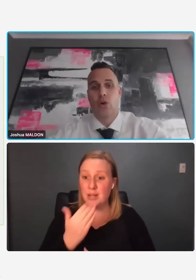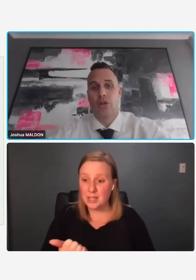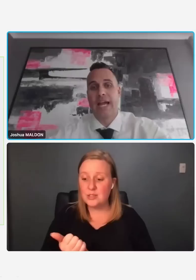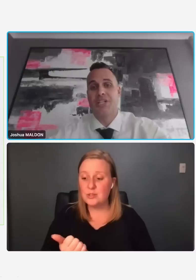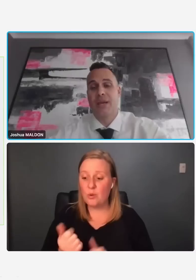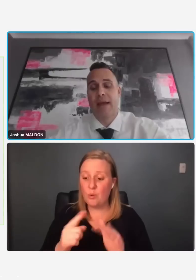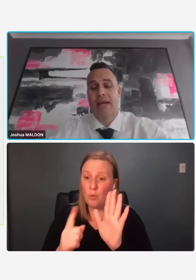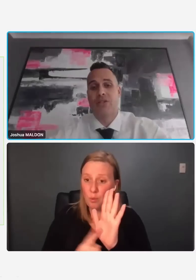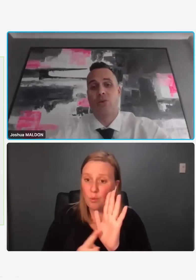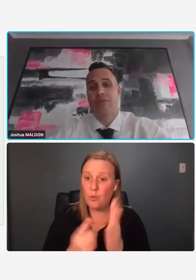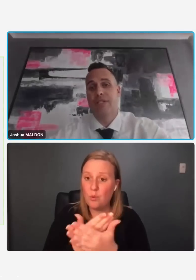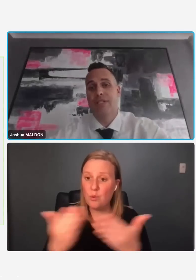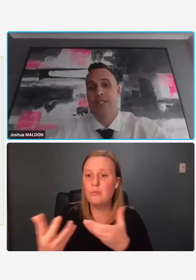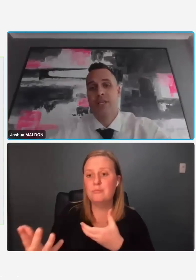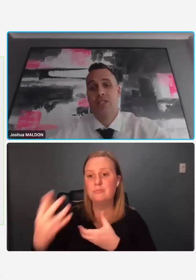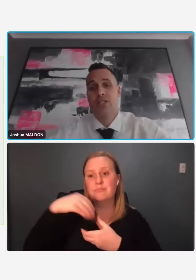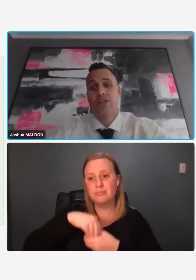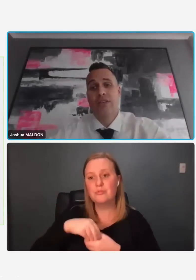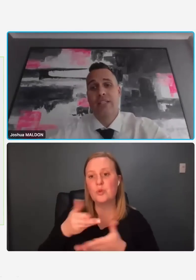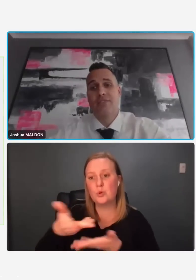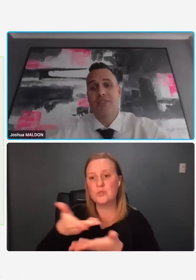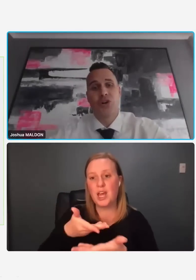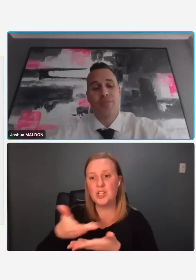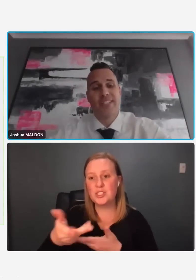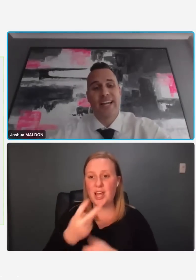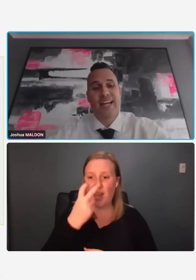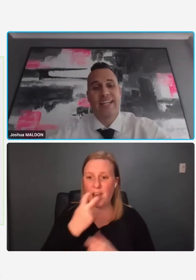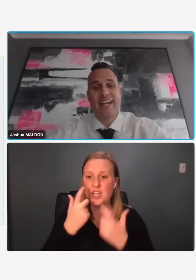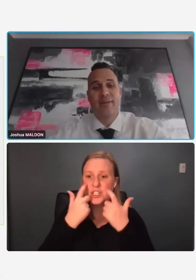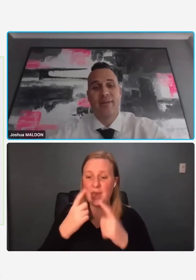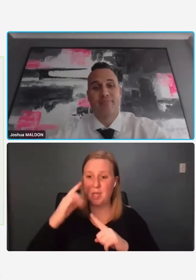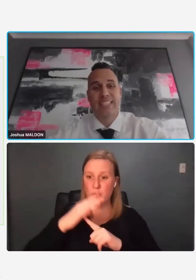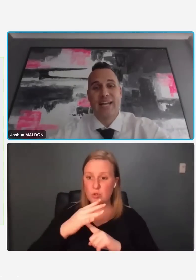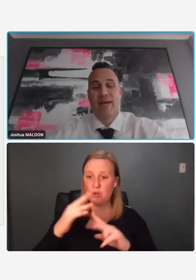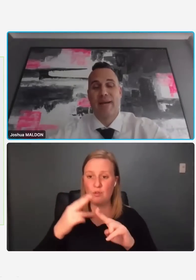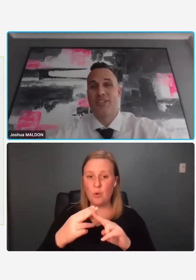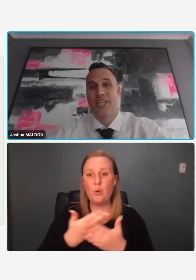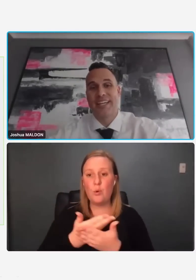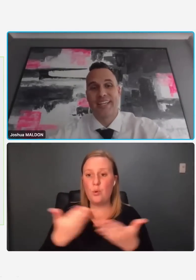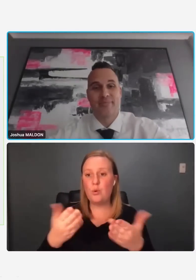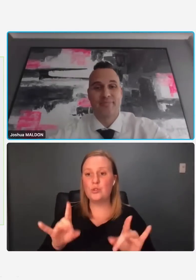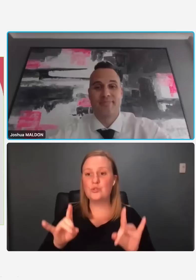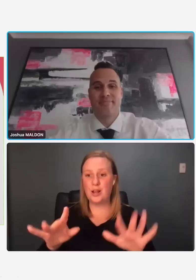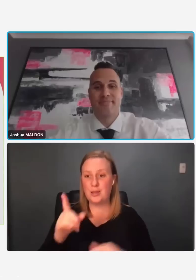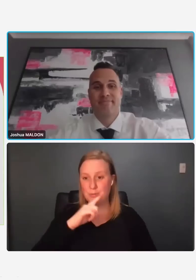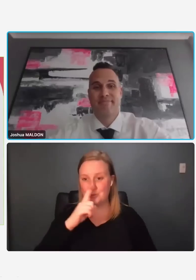because quality aged care matters to all of us. So thanks for your time today and back to you Nick.